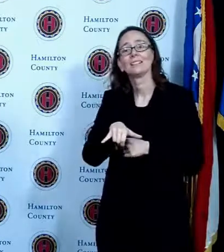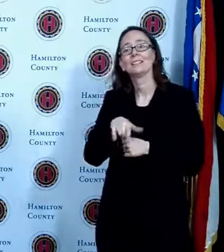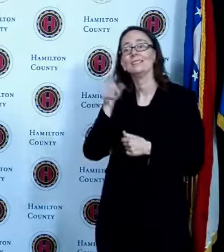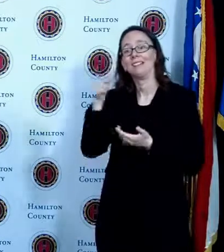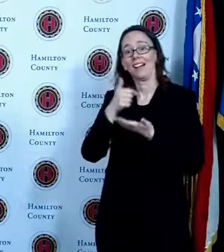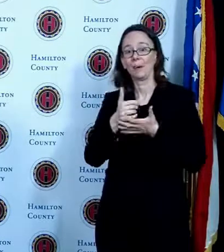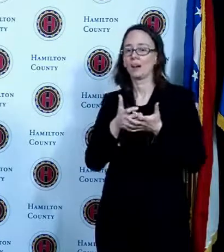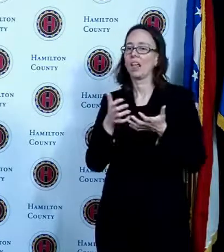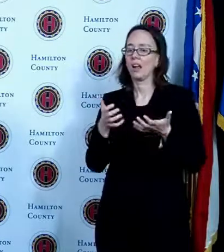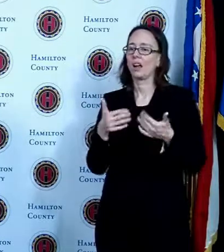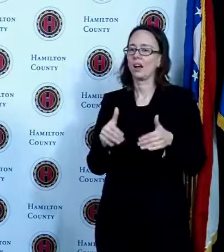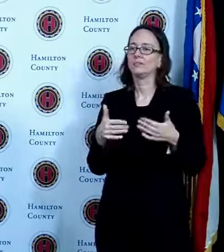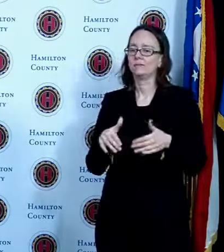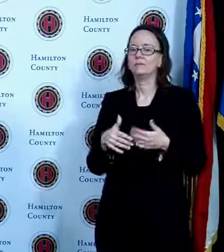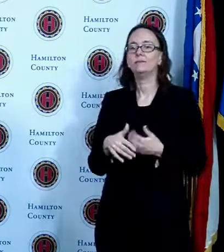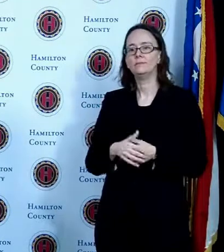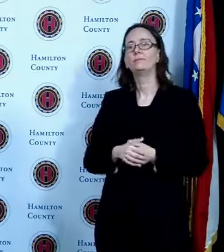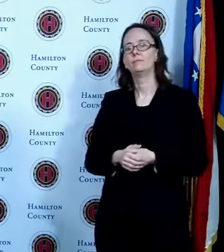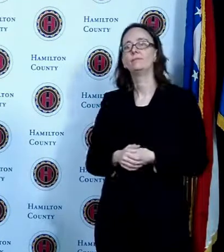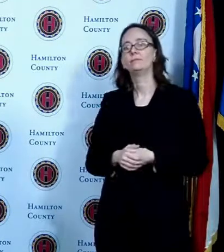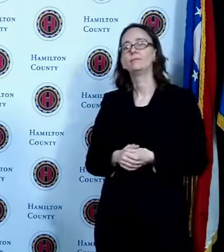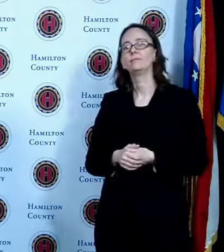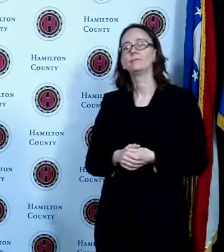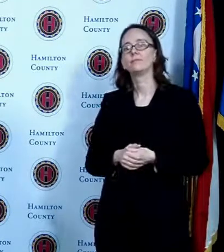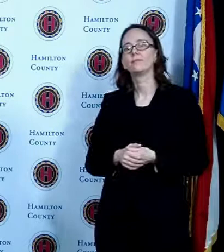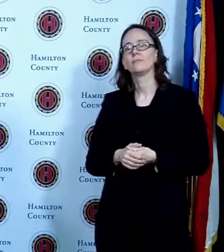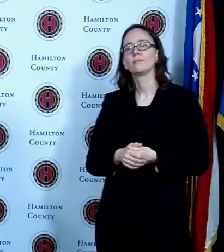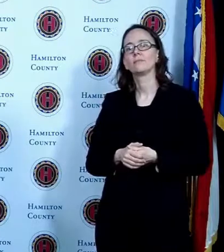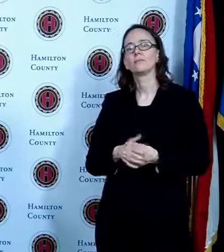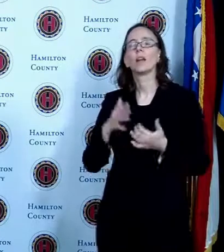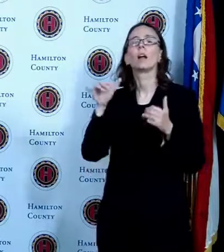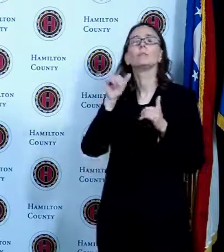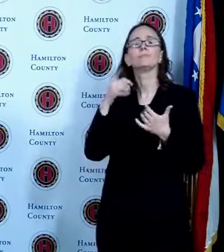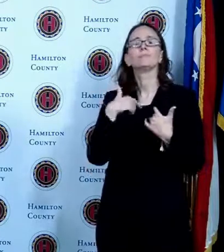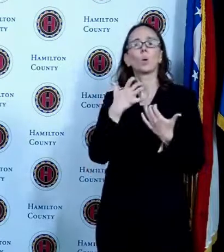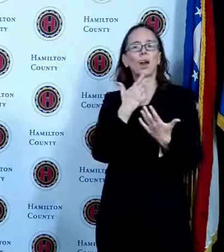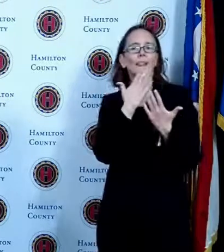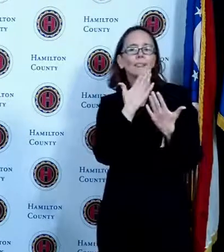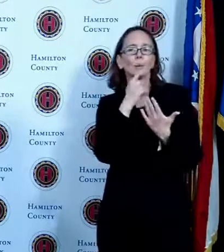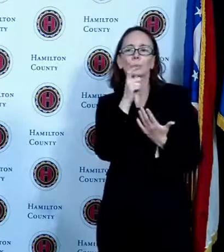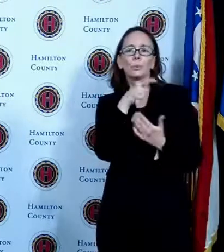the Coalition but I also want to thank the media I have seen a transition from